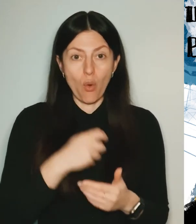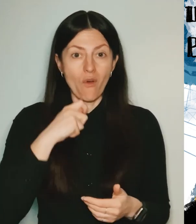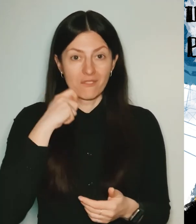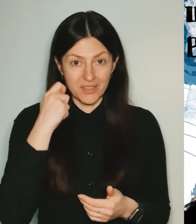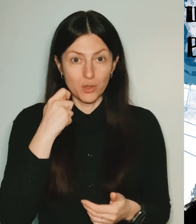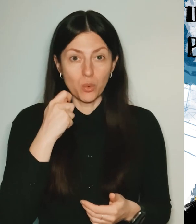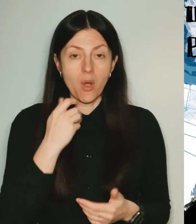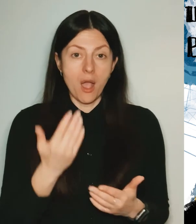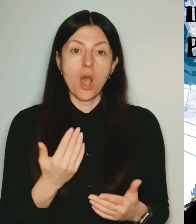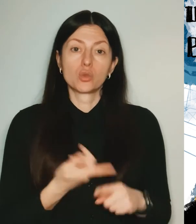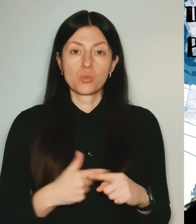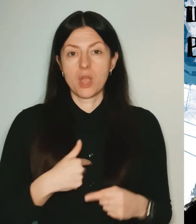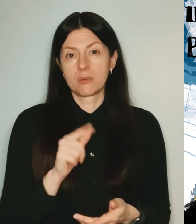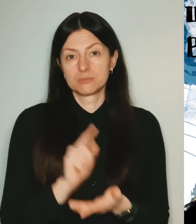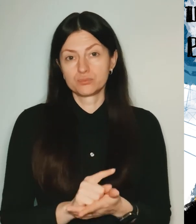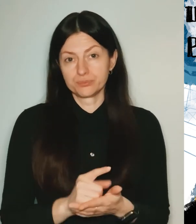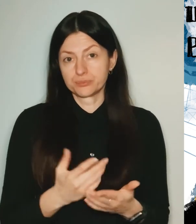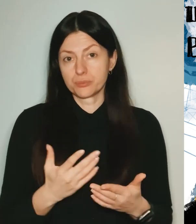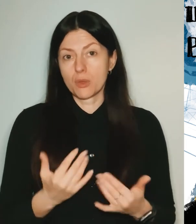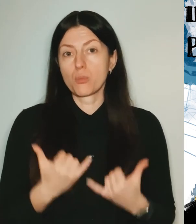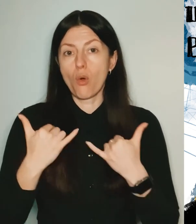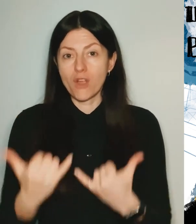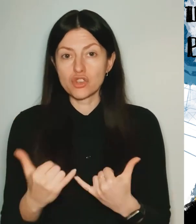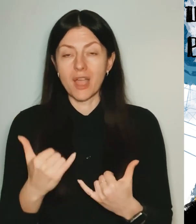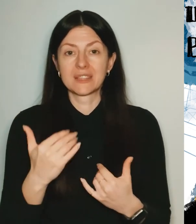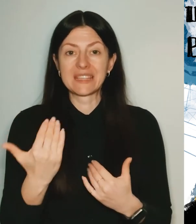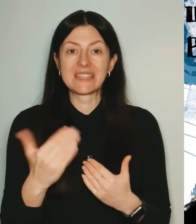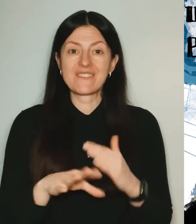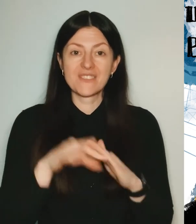I had to accept and respect her choice and her decision